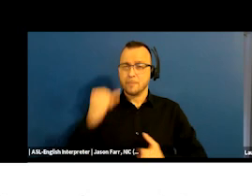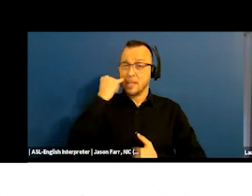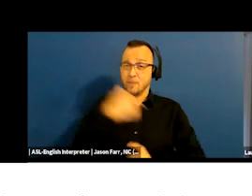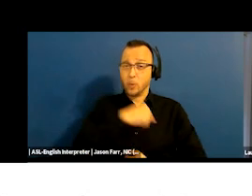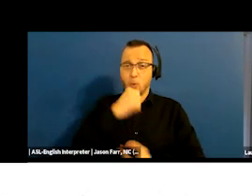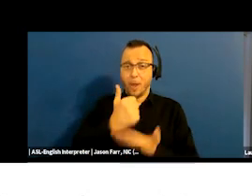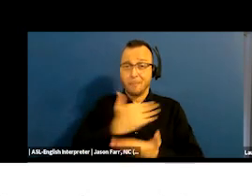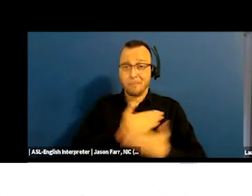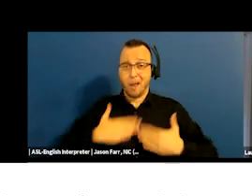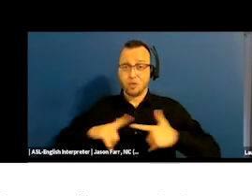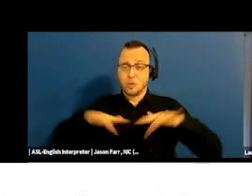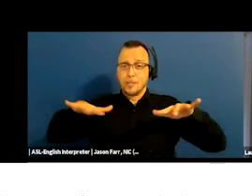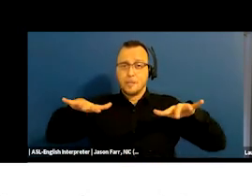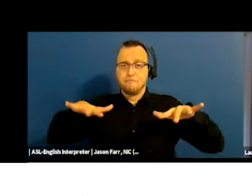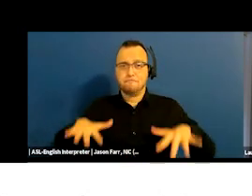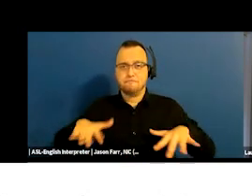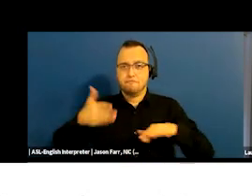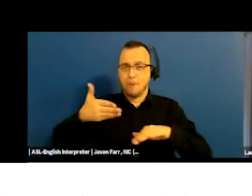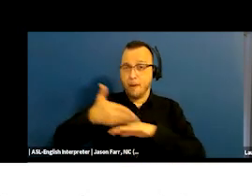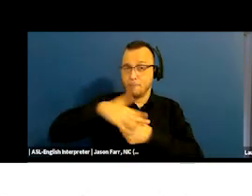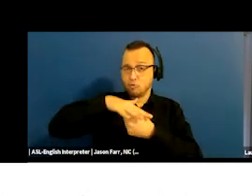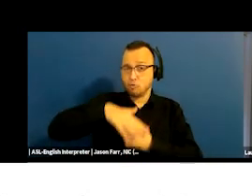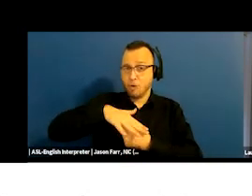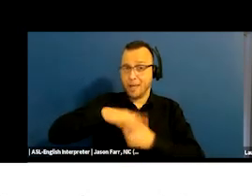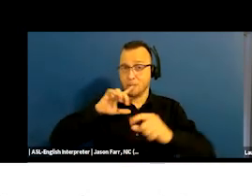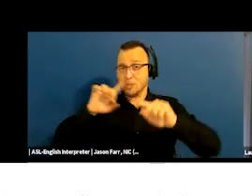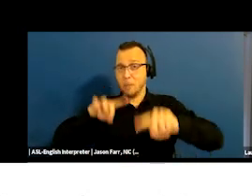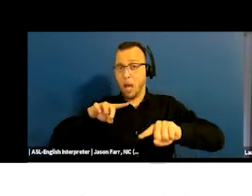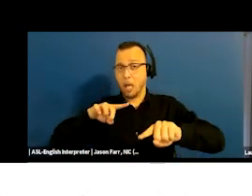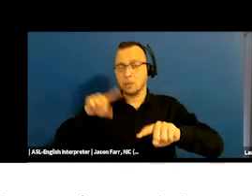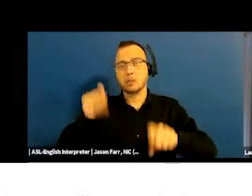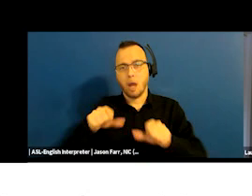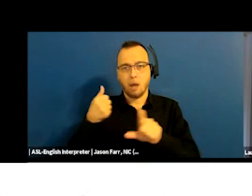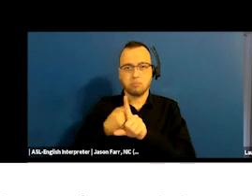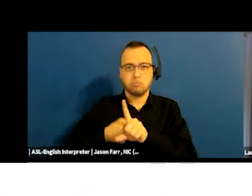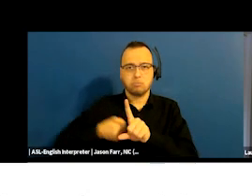our bodies have a reaction to that. Cortisol levels increase, that adrenaline pumps,